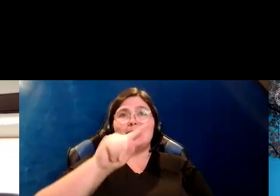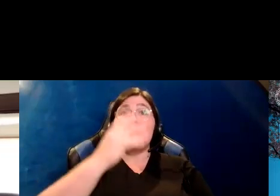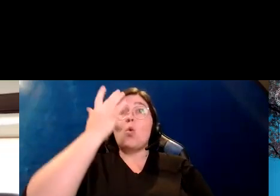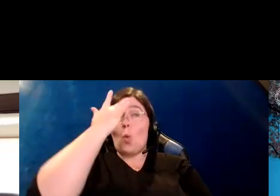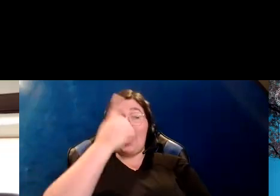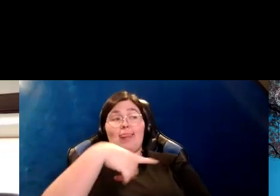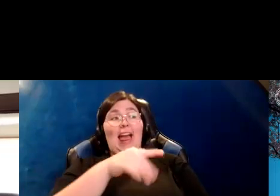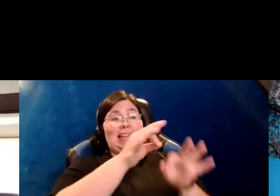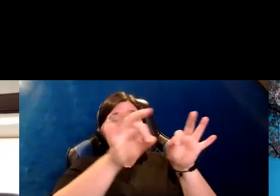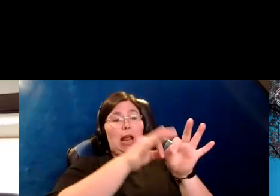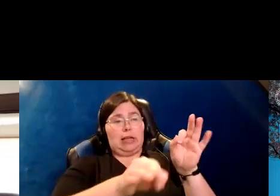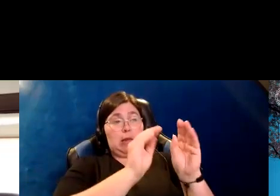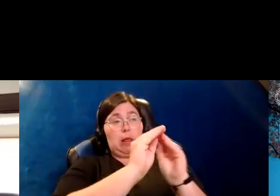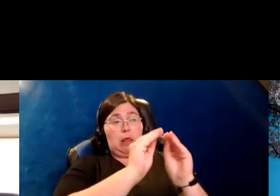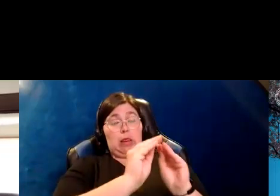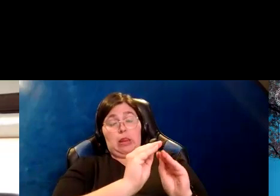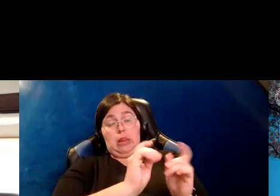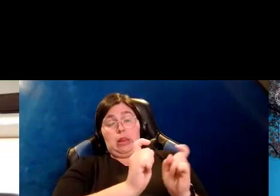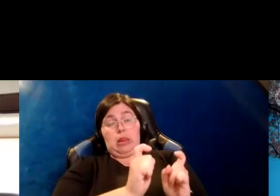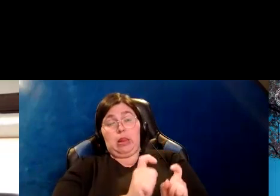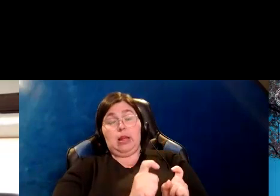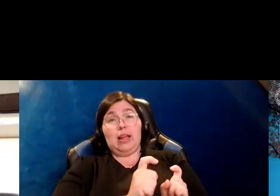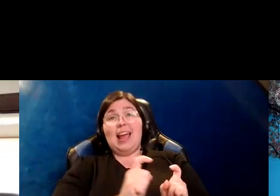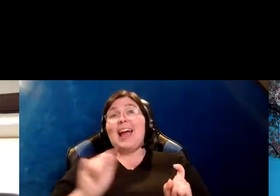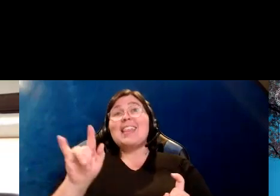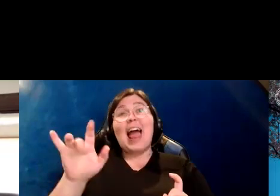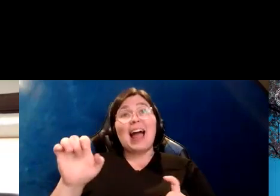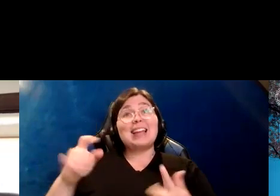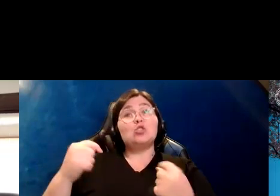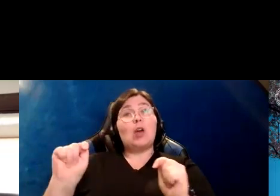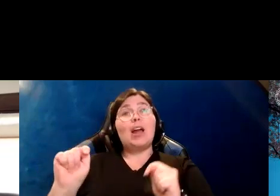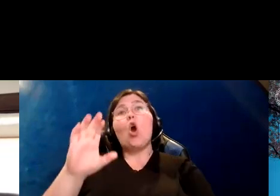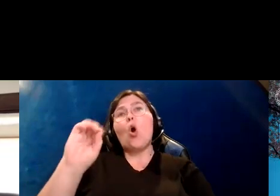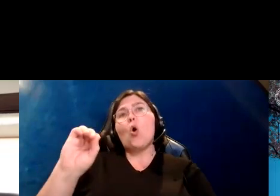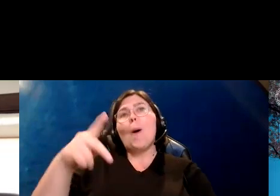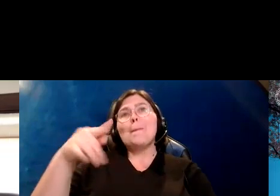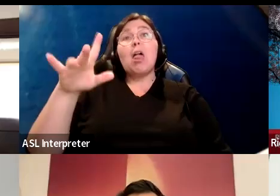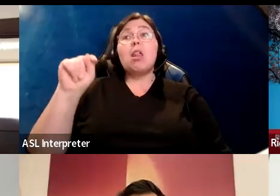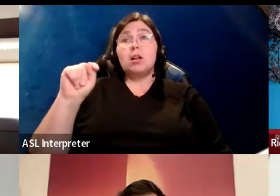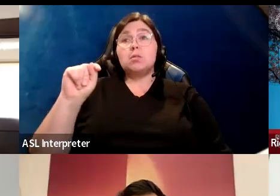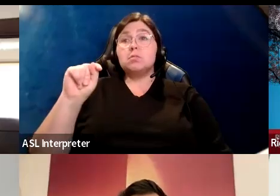And then Allie went and tried also Copilot, which turned out to be a very good,